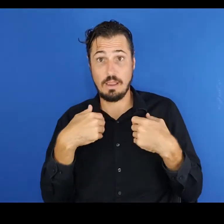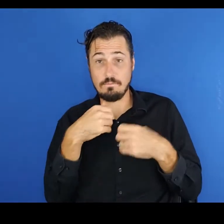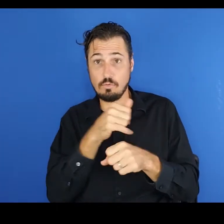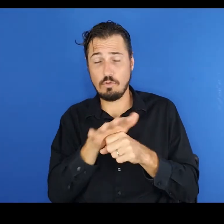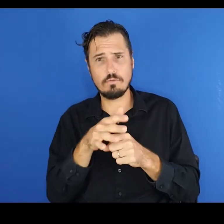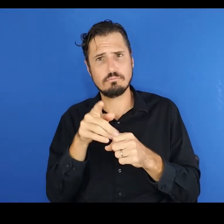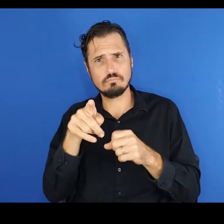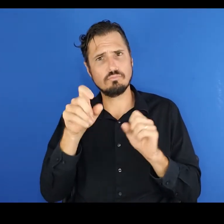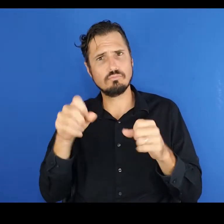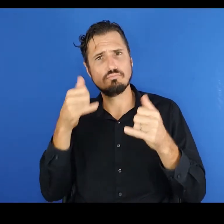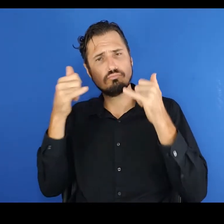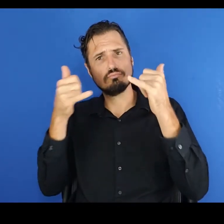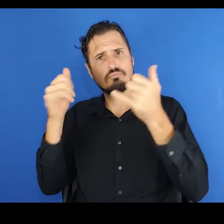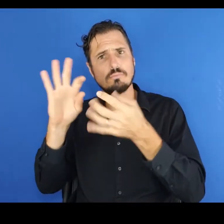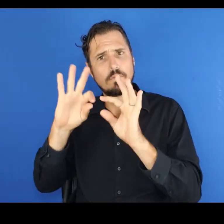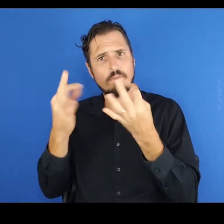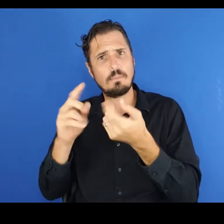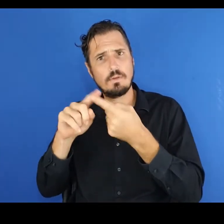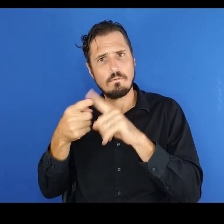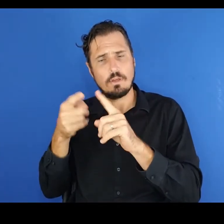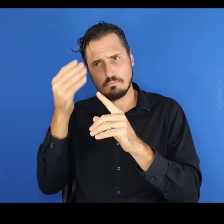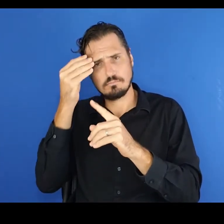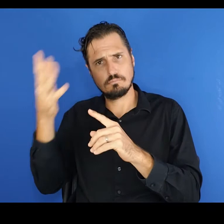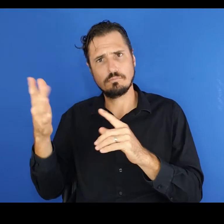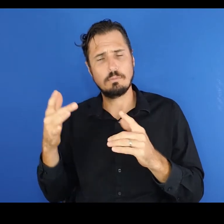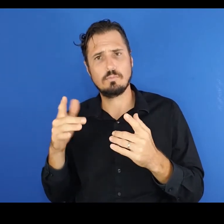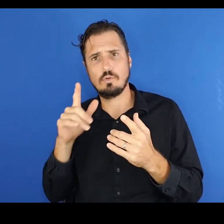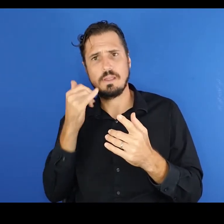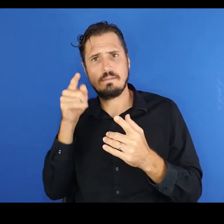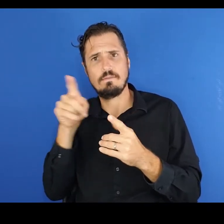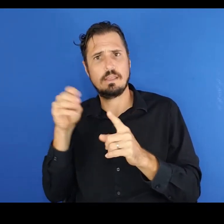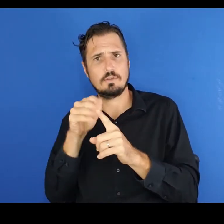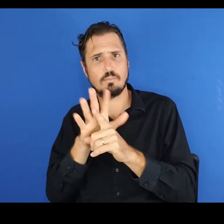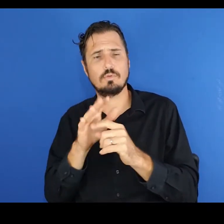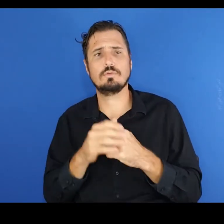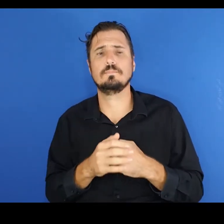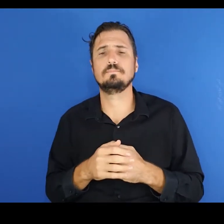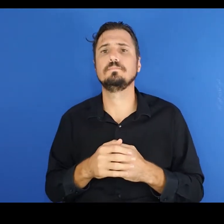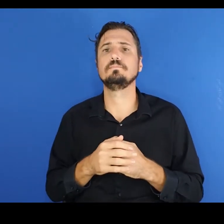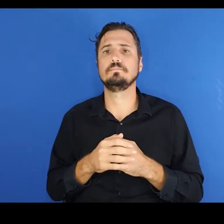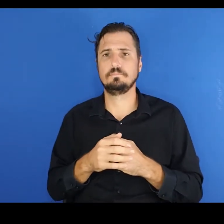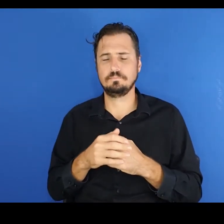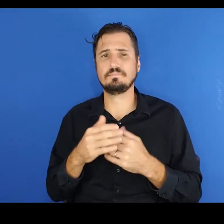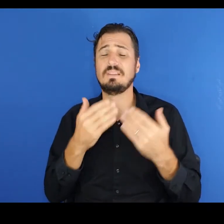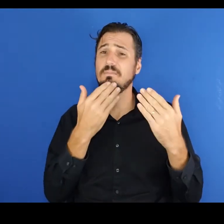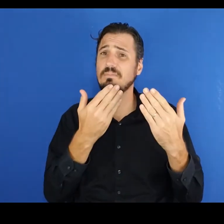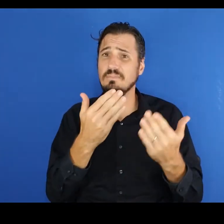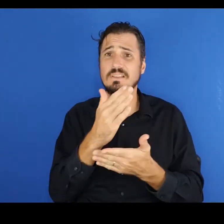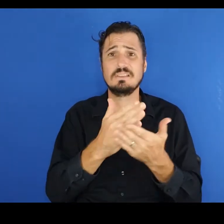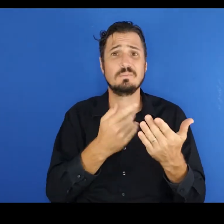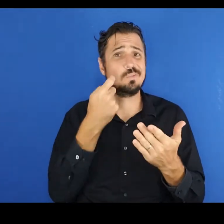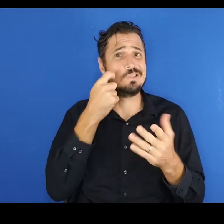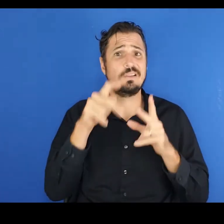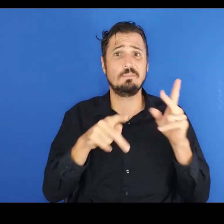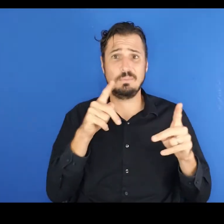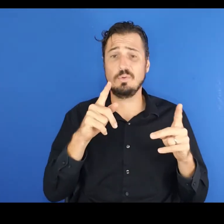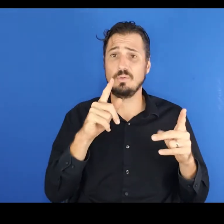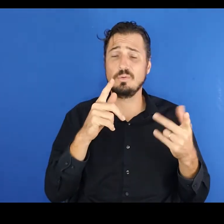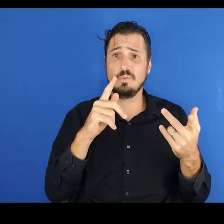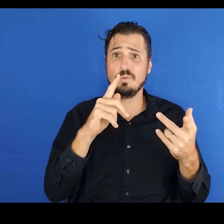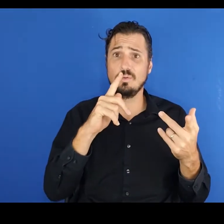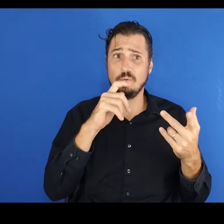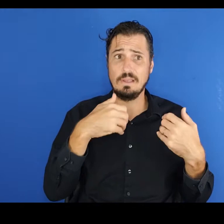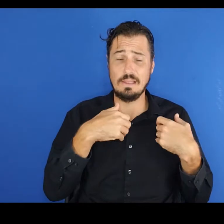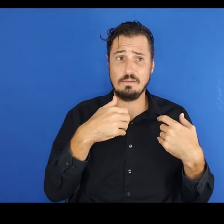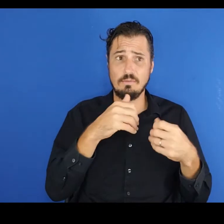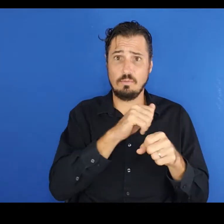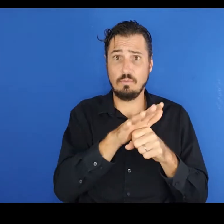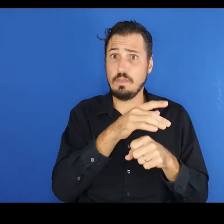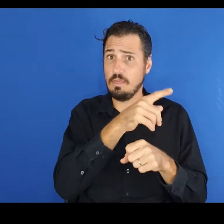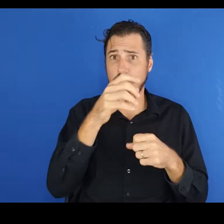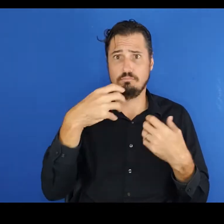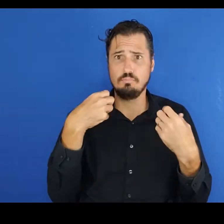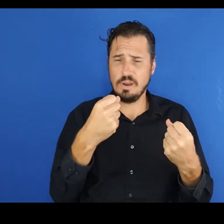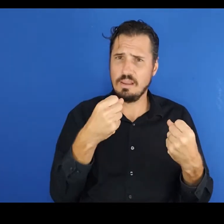helpful for you to share that information with family and friends who may have been exposed. A huge mahalo to some of our recent positive cases who have been brave enough to share that